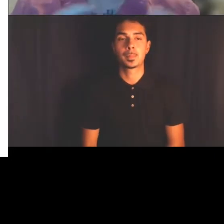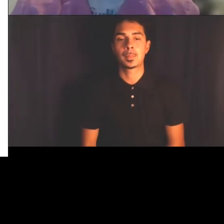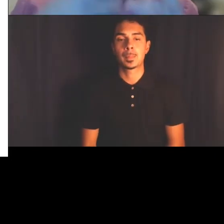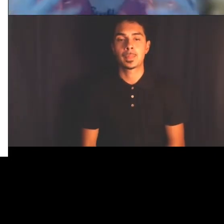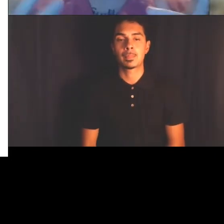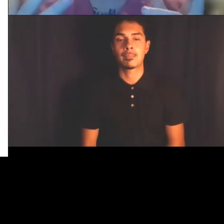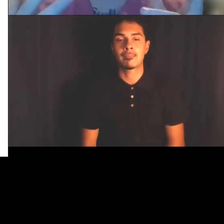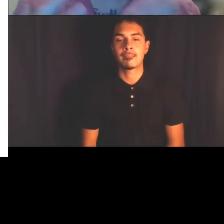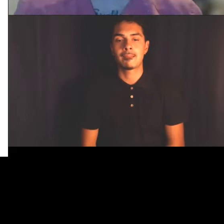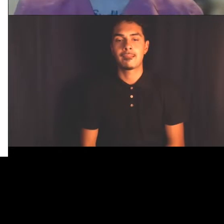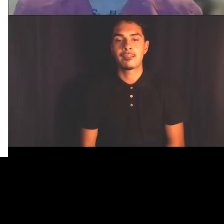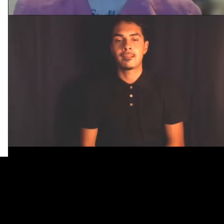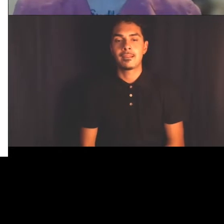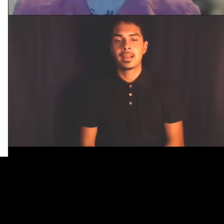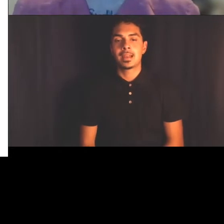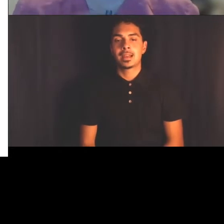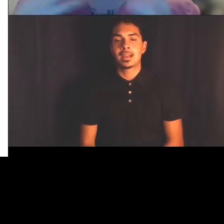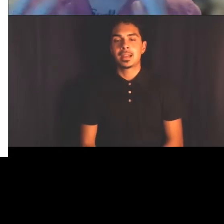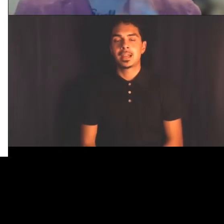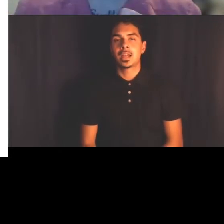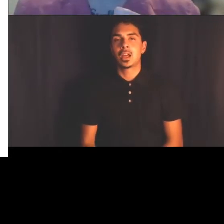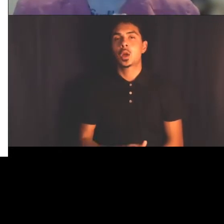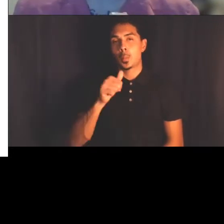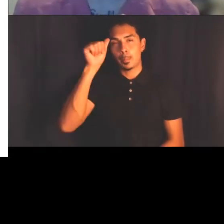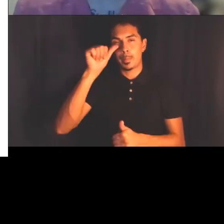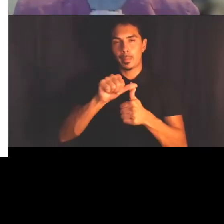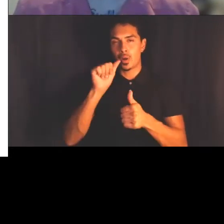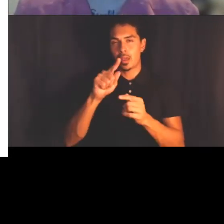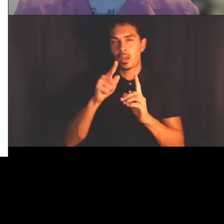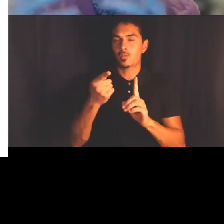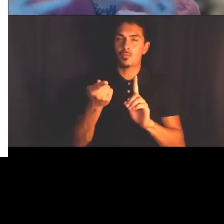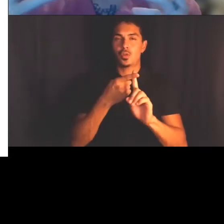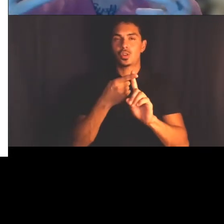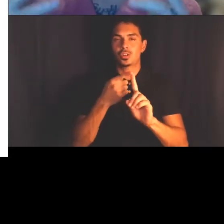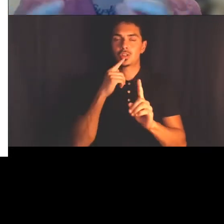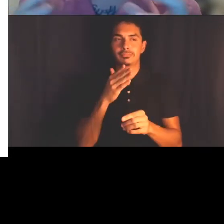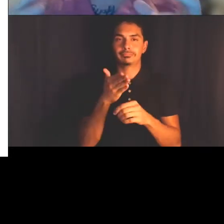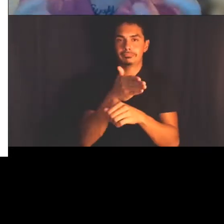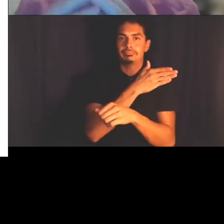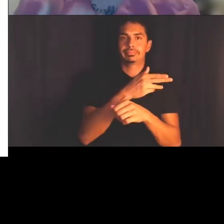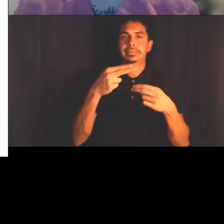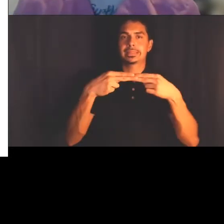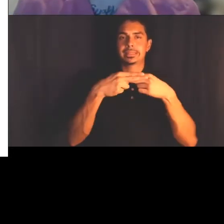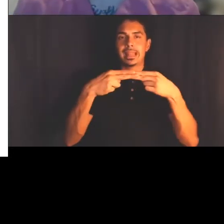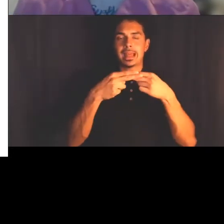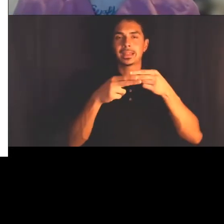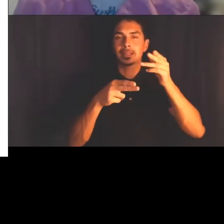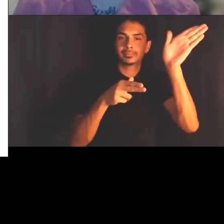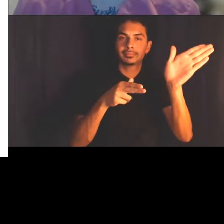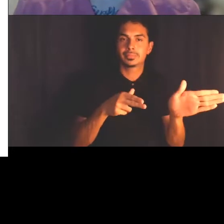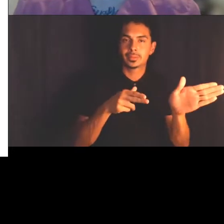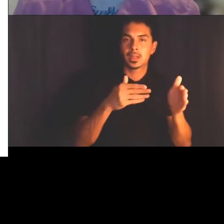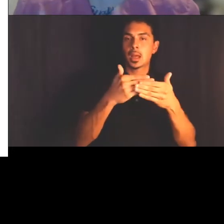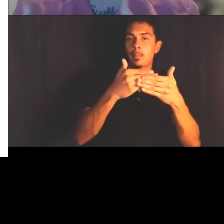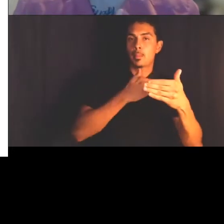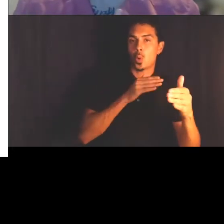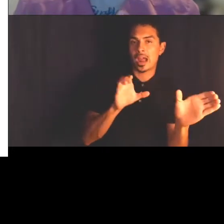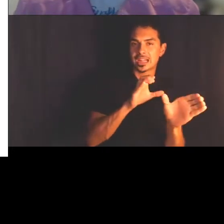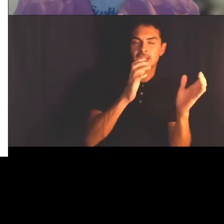that proactive side, these are options that are available within a few days after a sexual encounter